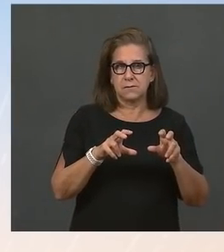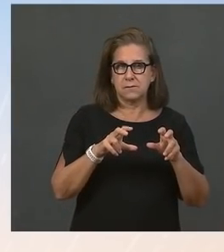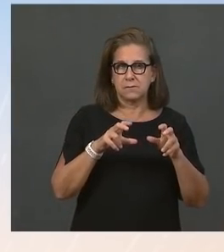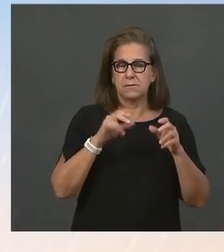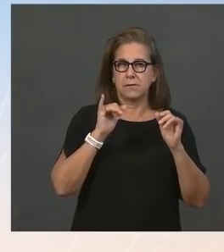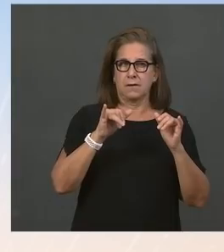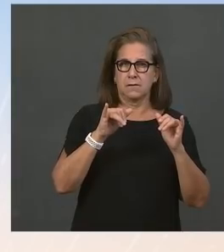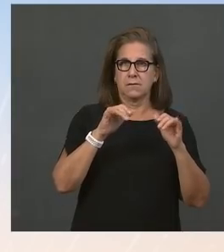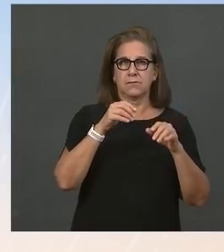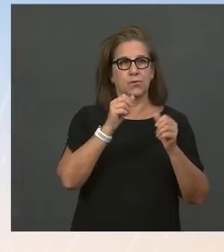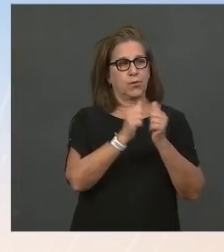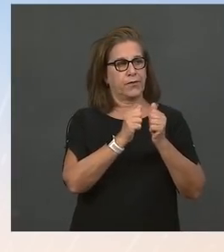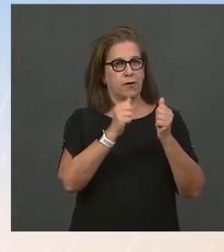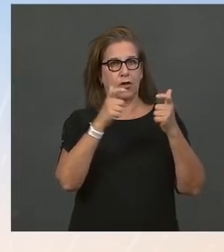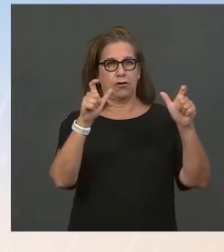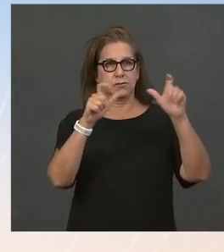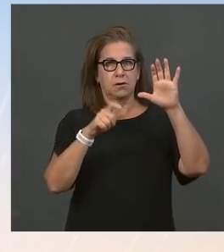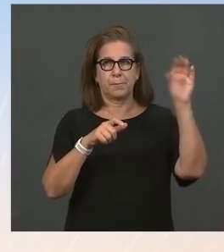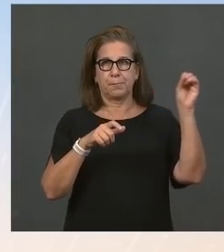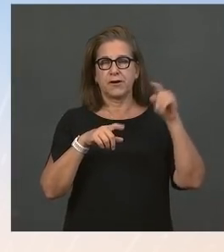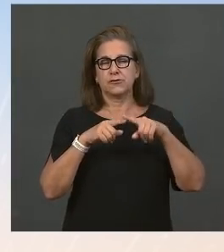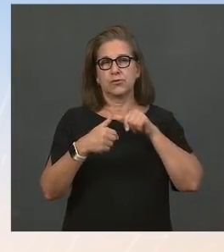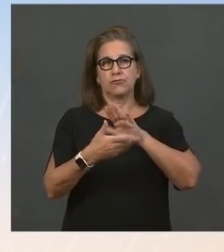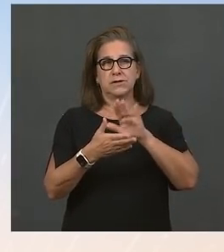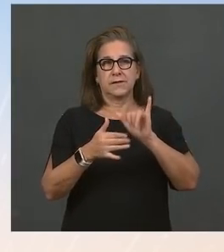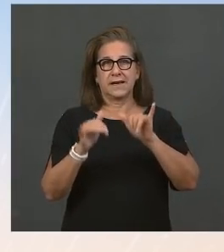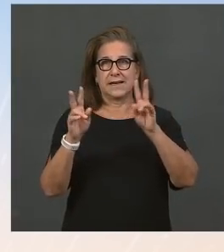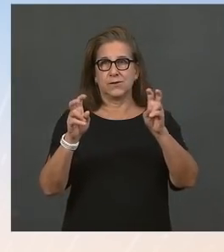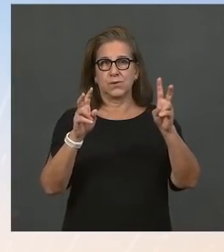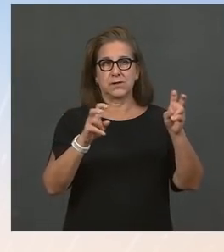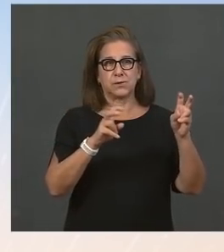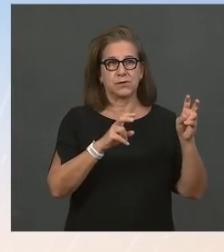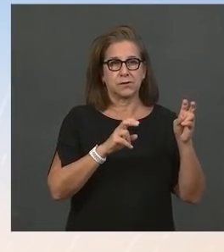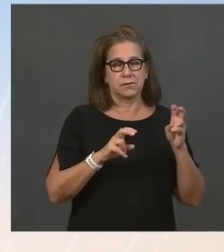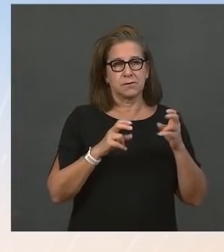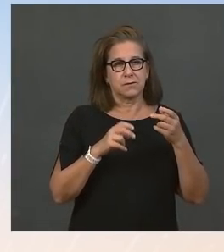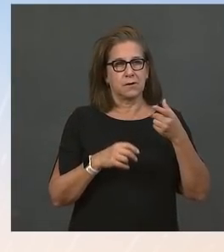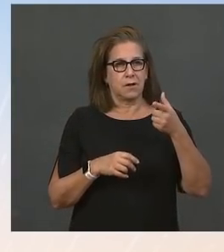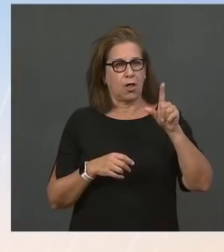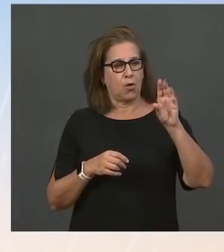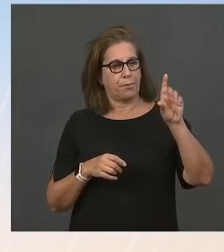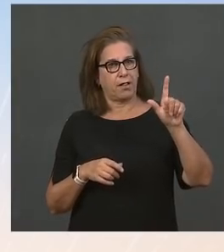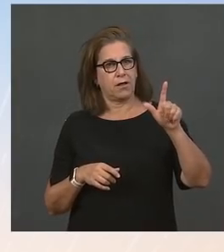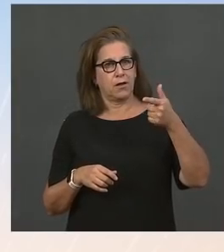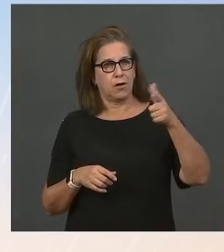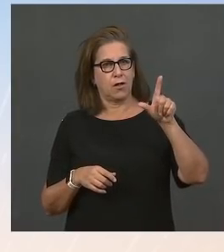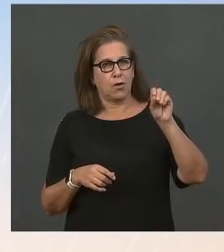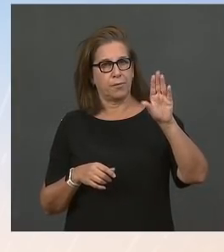And that is something we are on track to deliver on, even with a smaller package. The Press: And just lastly, does the President or the White House